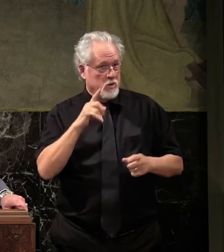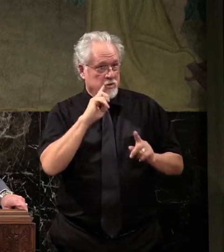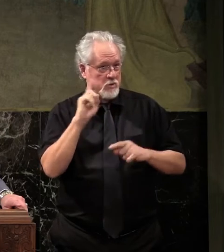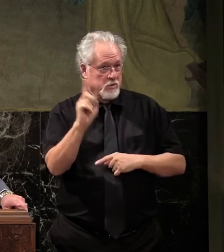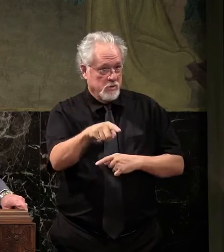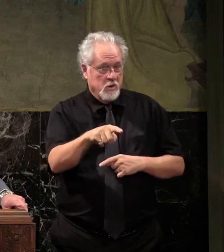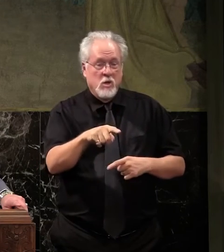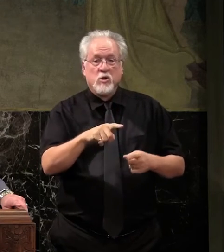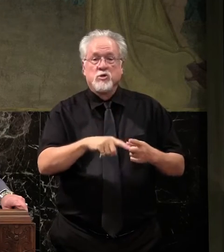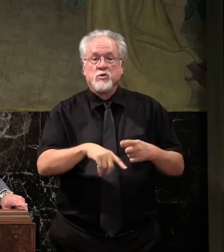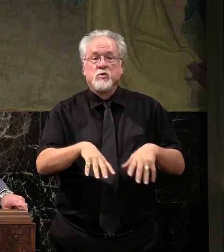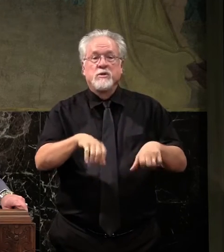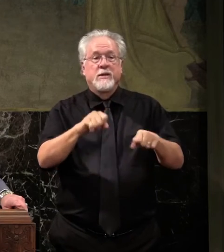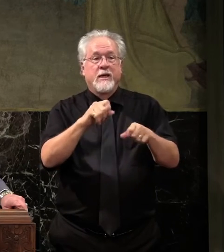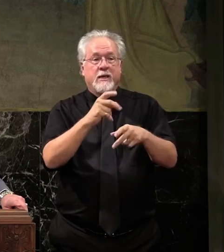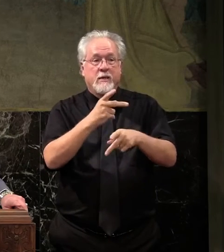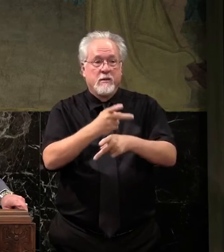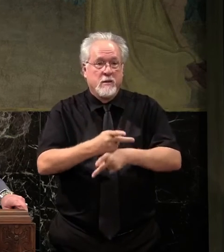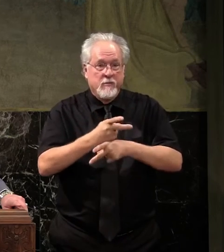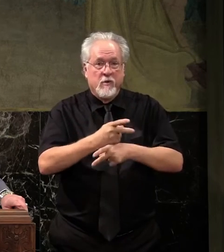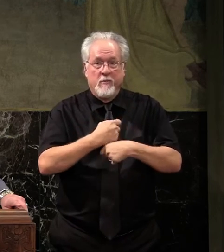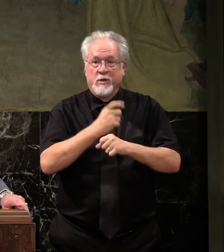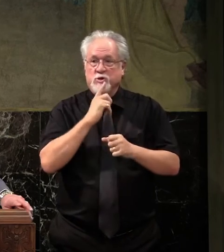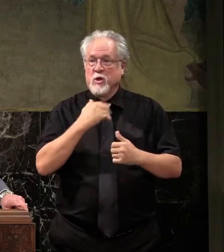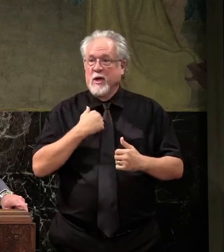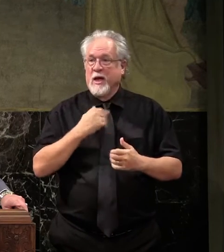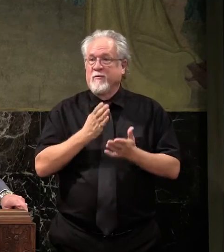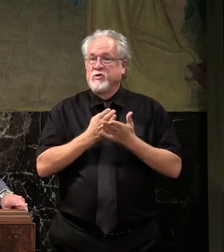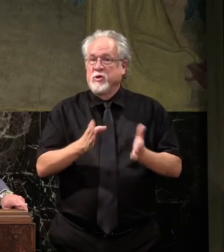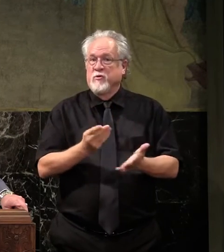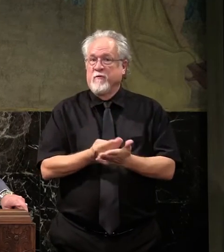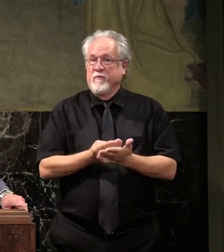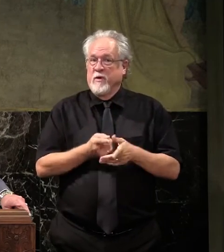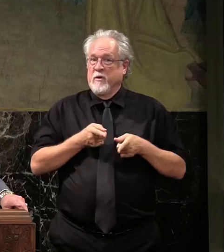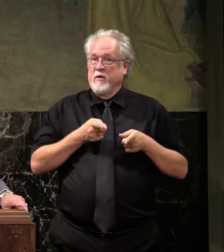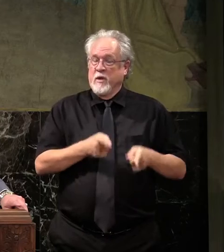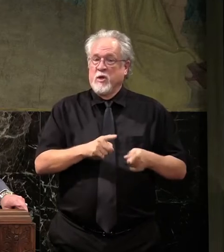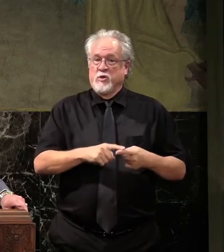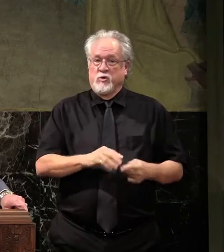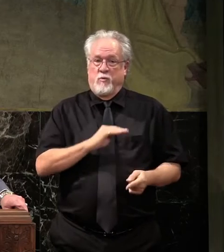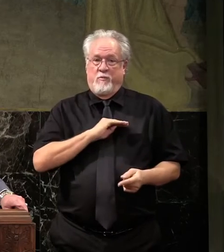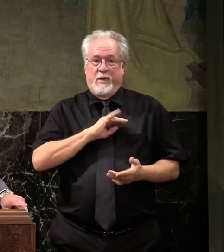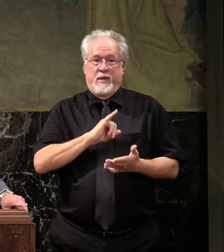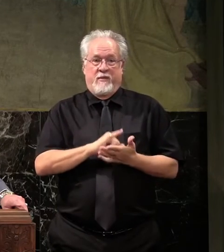to make sure that we have general fund on hand to meet that shortfall. The days